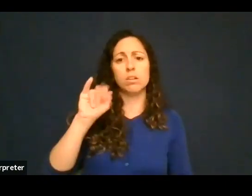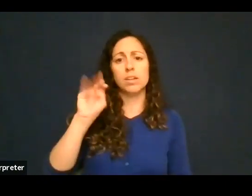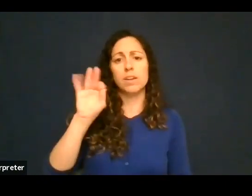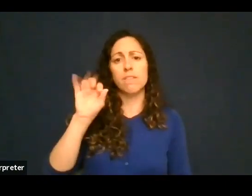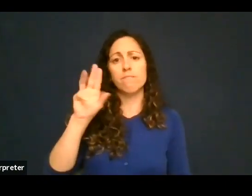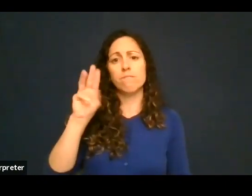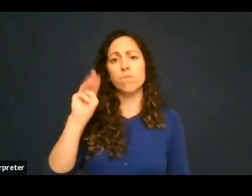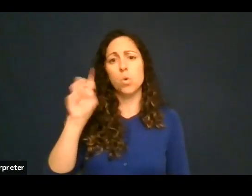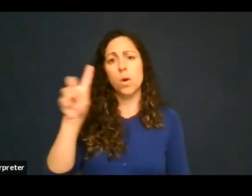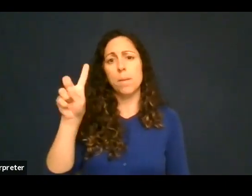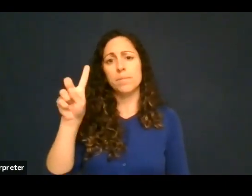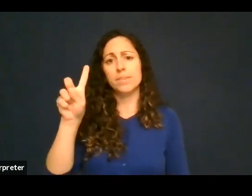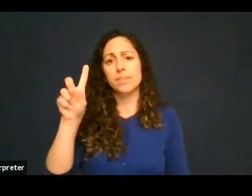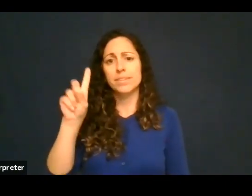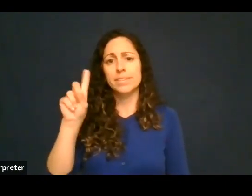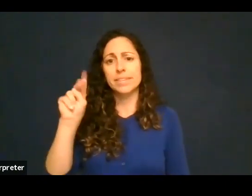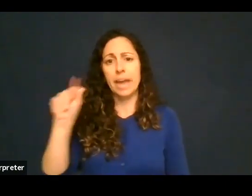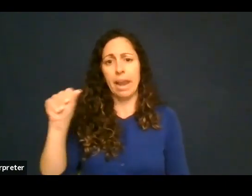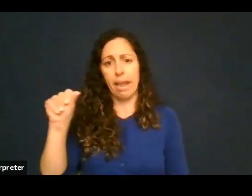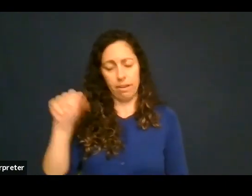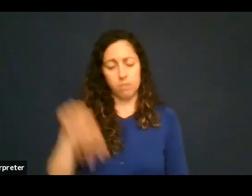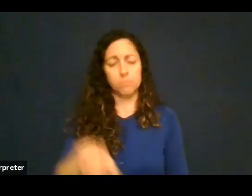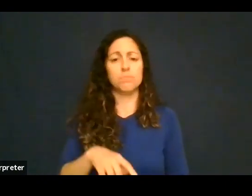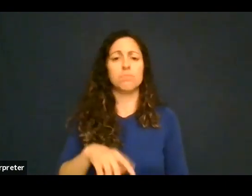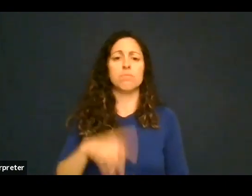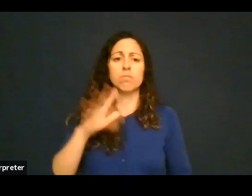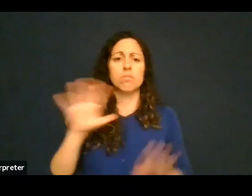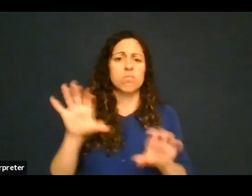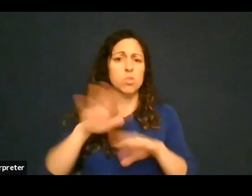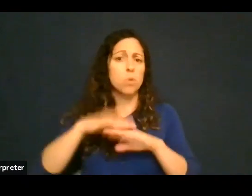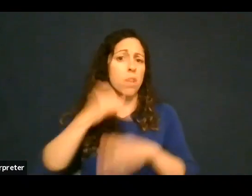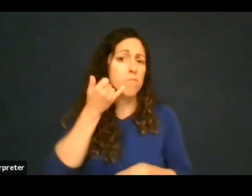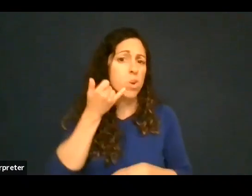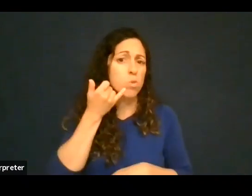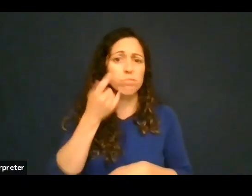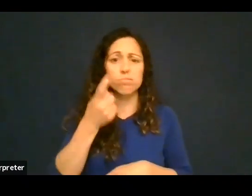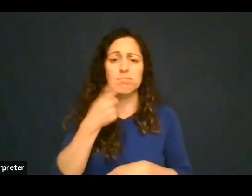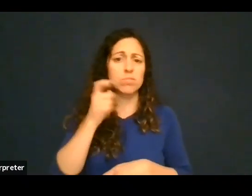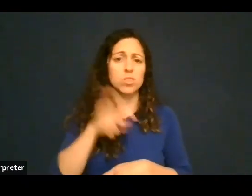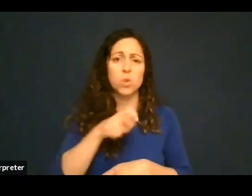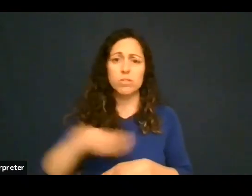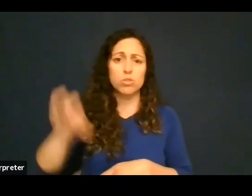So you do not need to travel for that. They will call you. They will arrange a time that works for you.